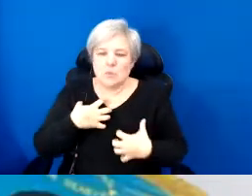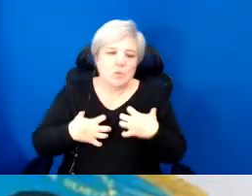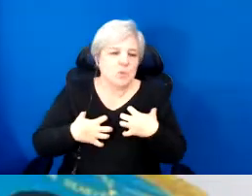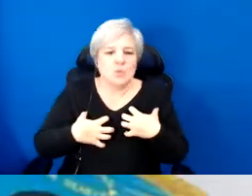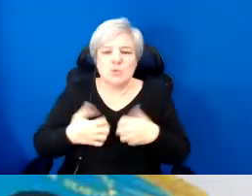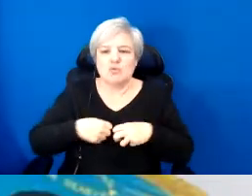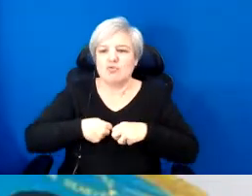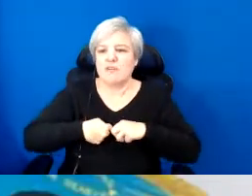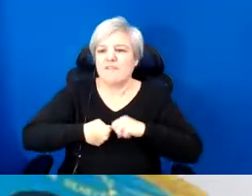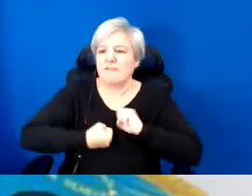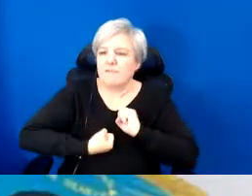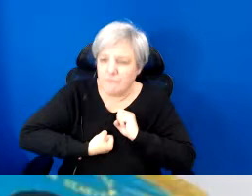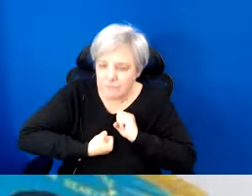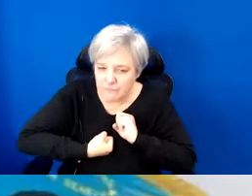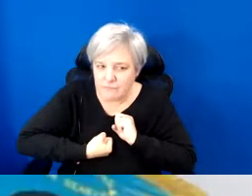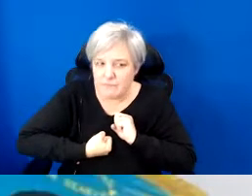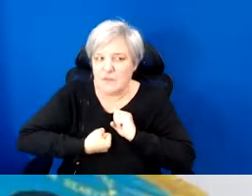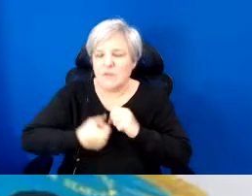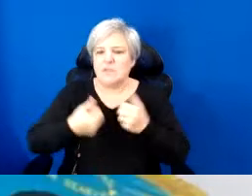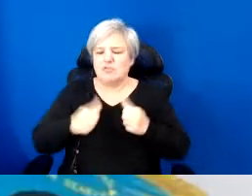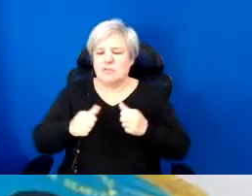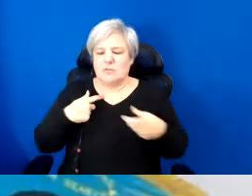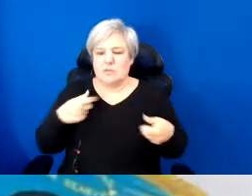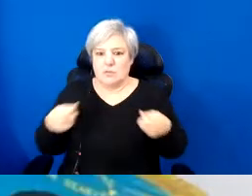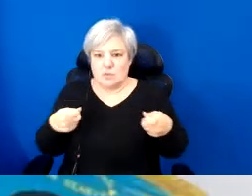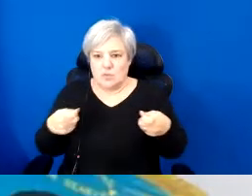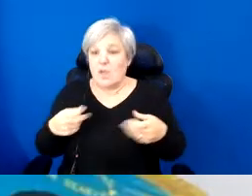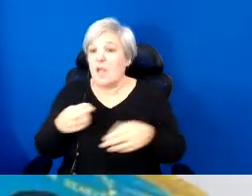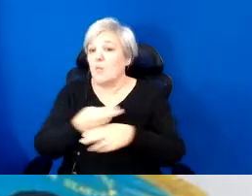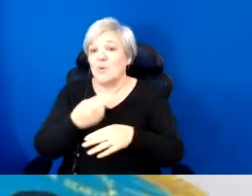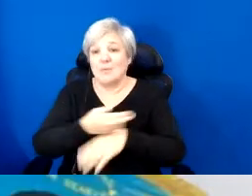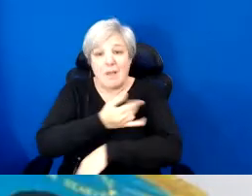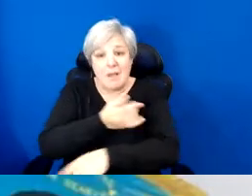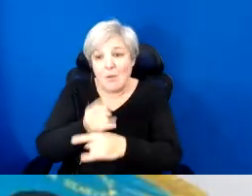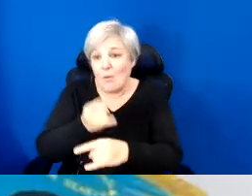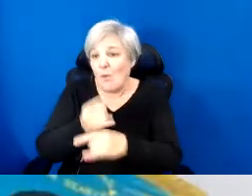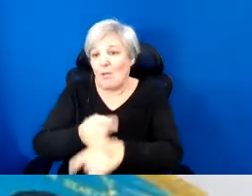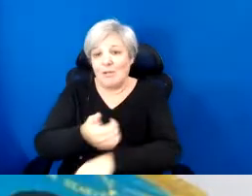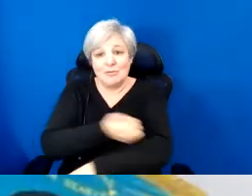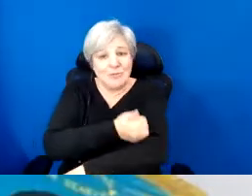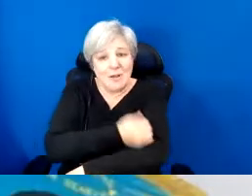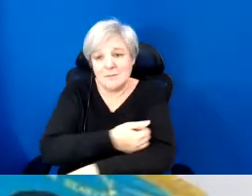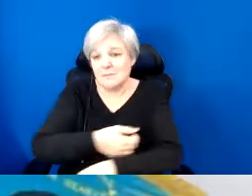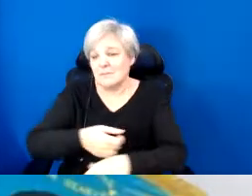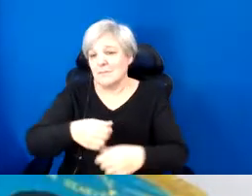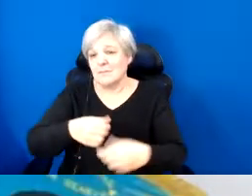and coping with our loss by abusing alcohol or drugs, are being disabled by our grief